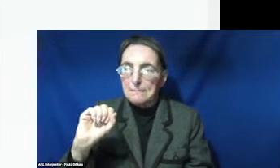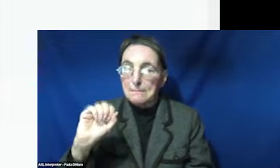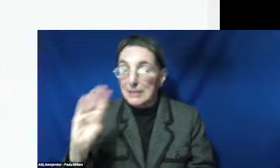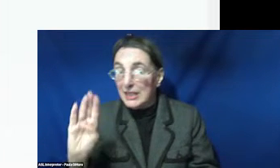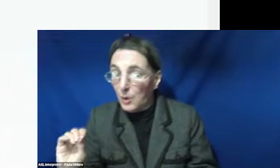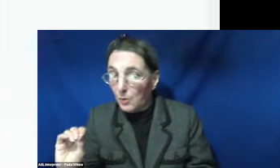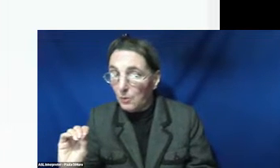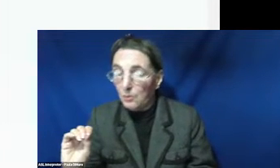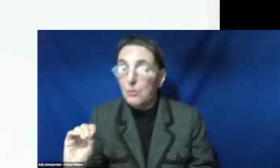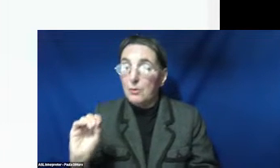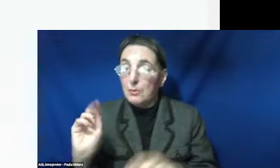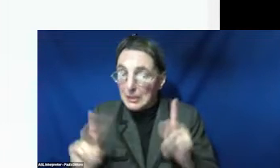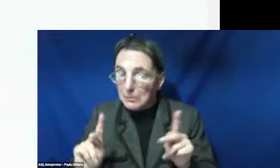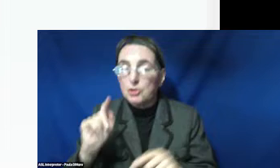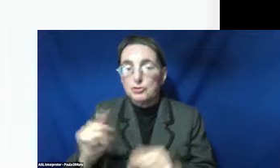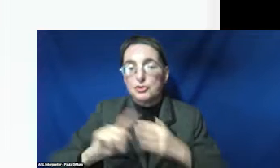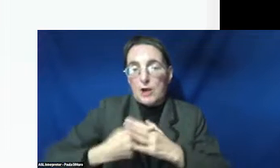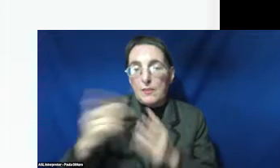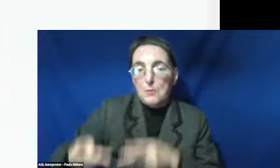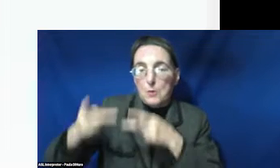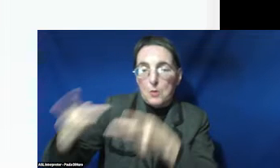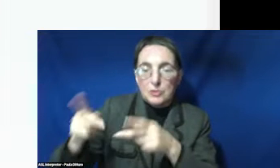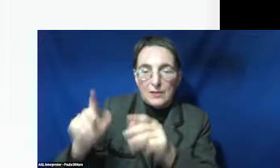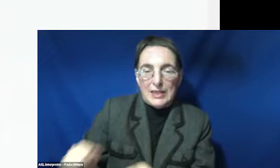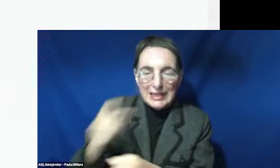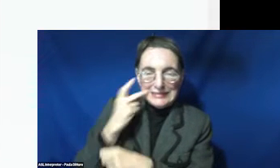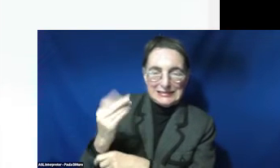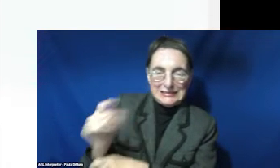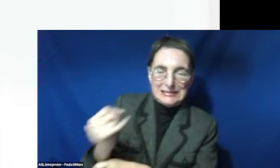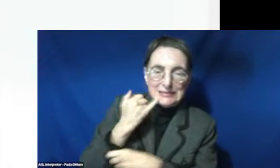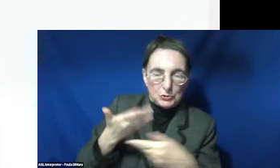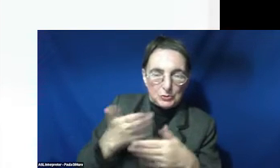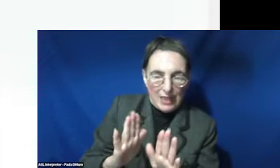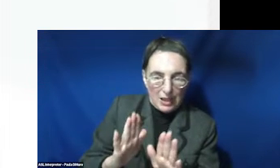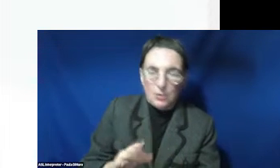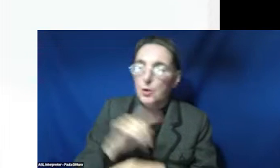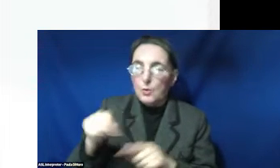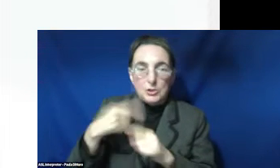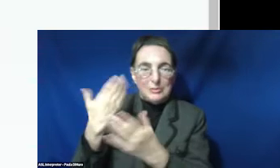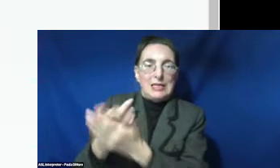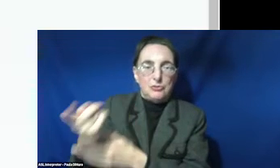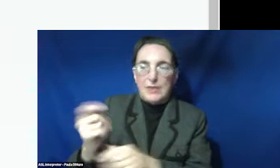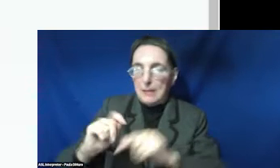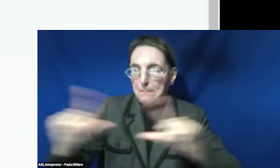And then they can have access to it if you allow them. So once you get to this page, you can click on Change Proposal Access.